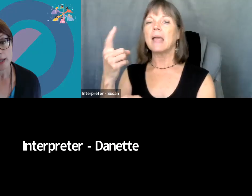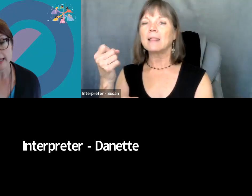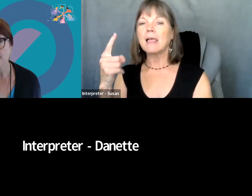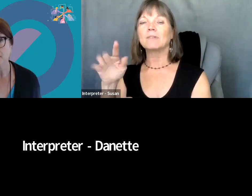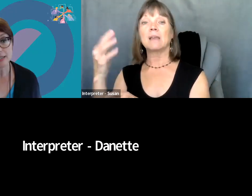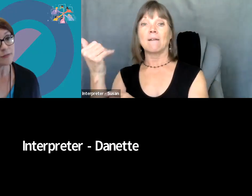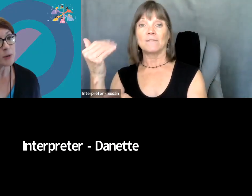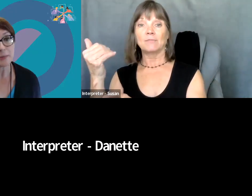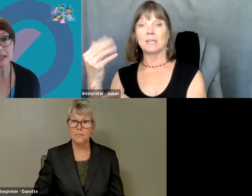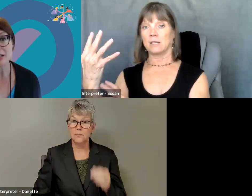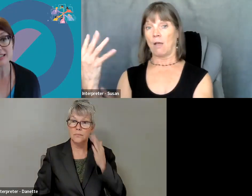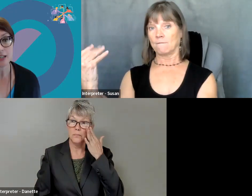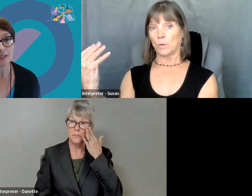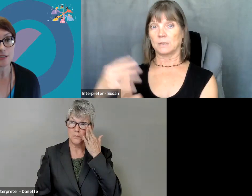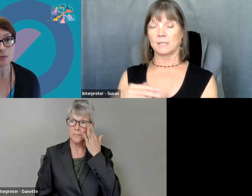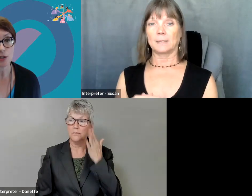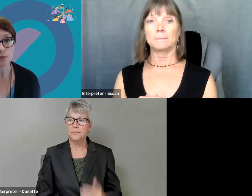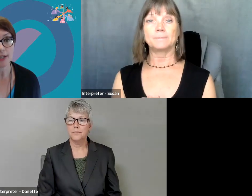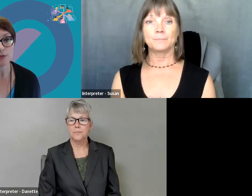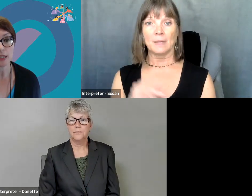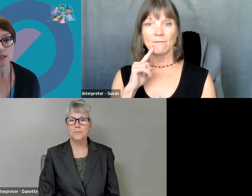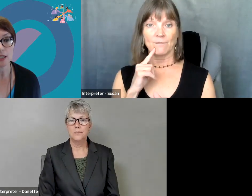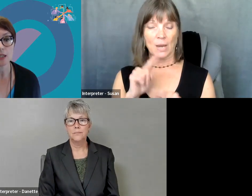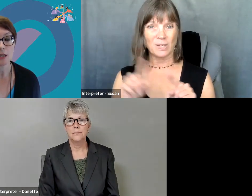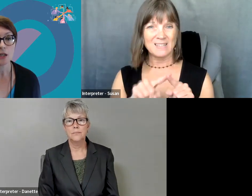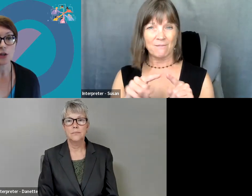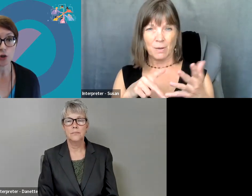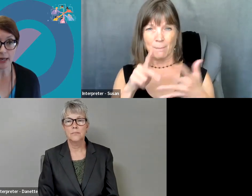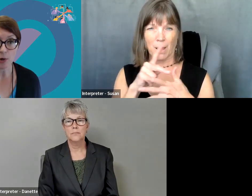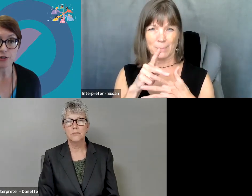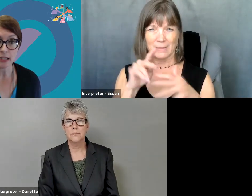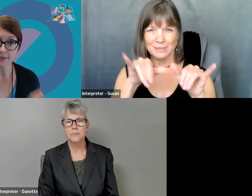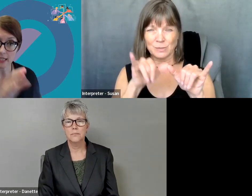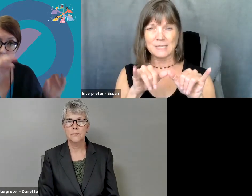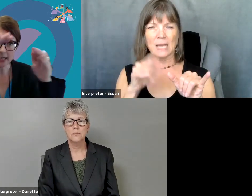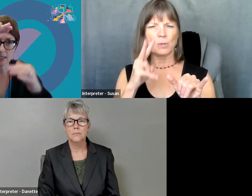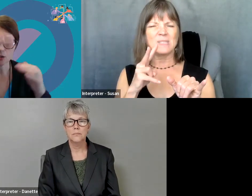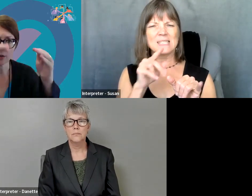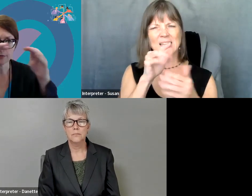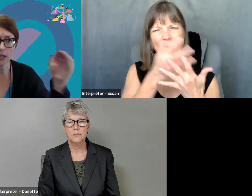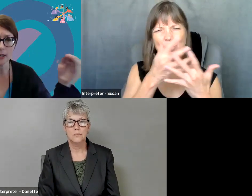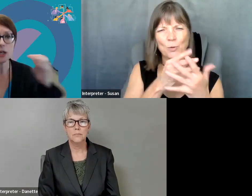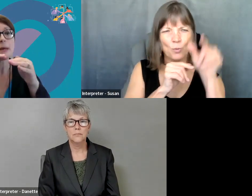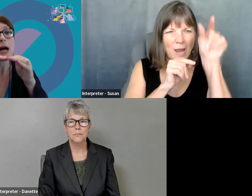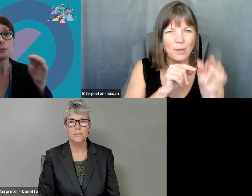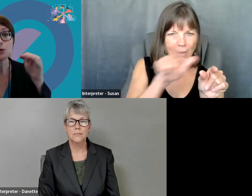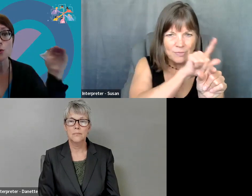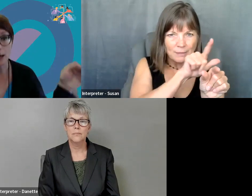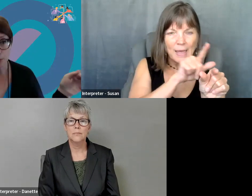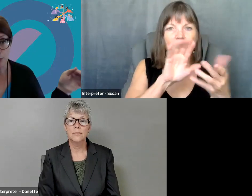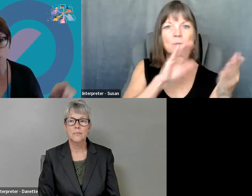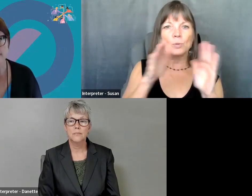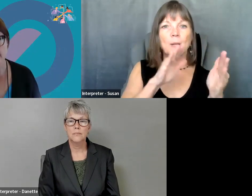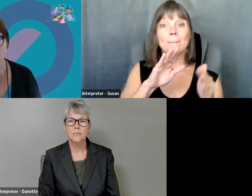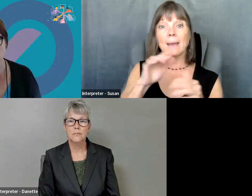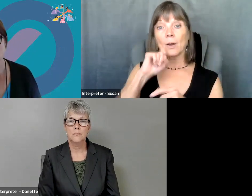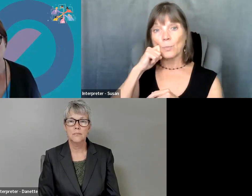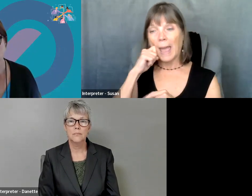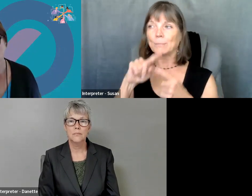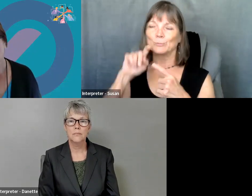Kelly Crosbie (she/her): and again very different population sizes, which is why you need the gray bars on the left-hand side to sort of compare apples to apples, and